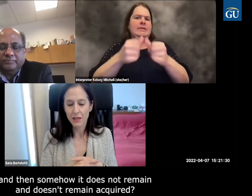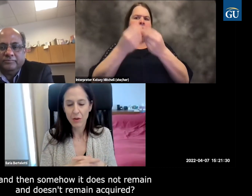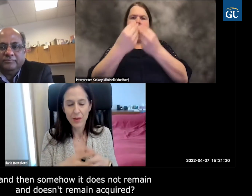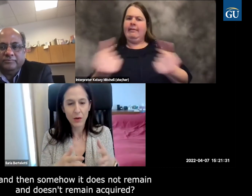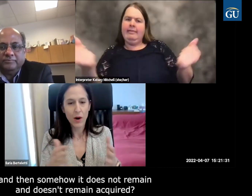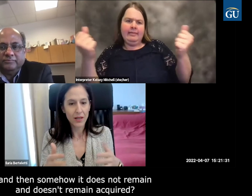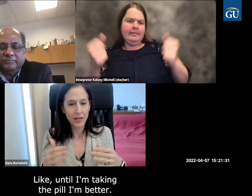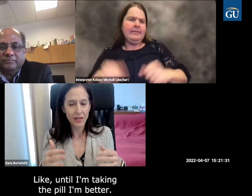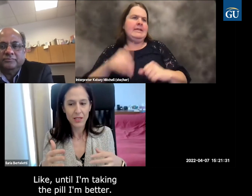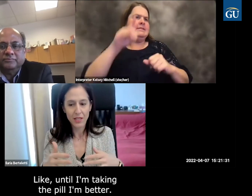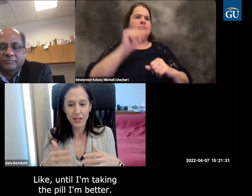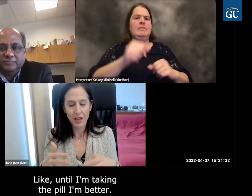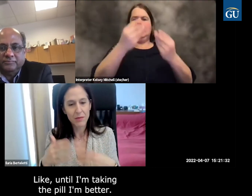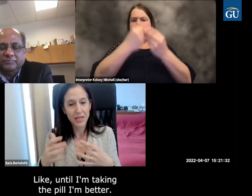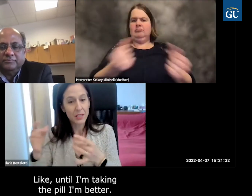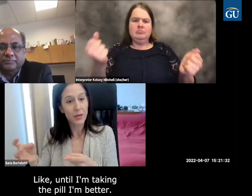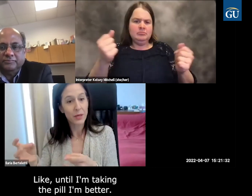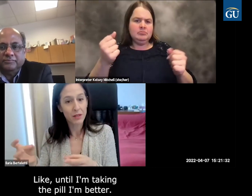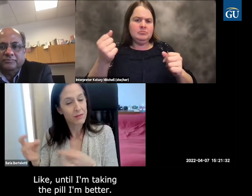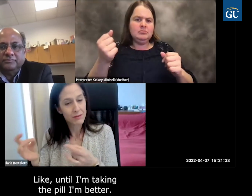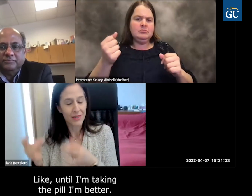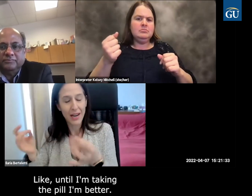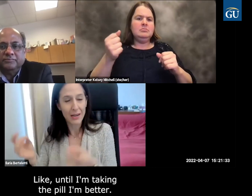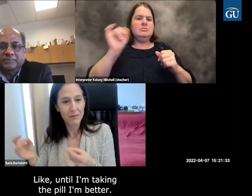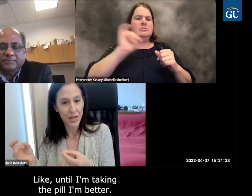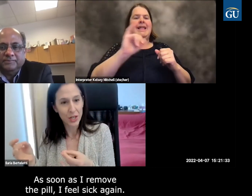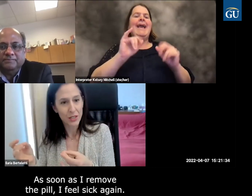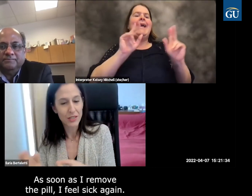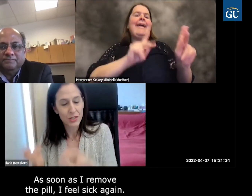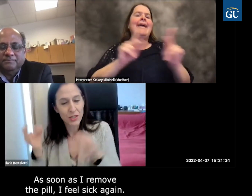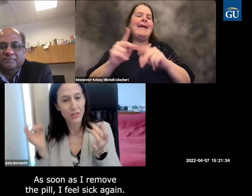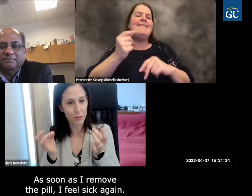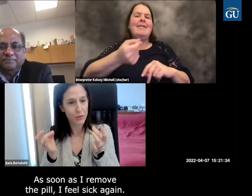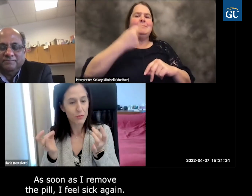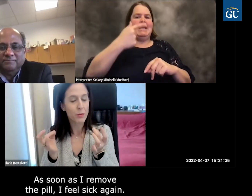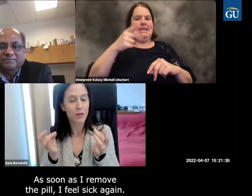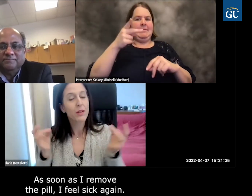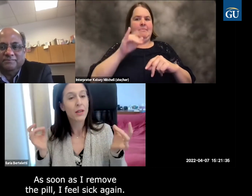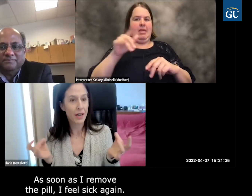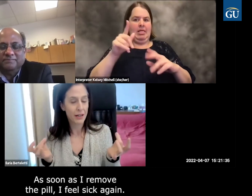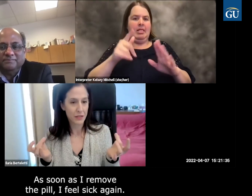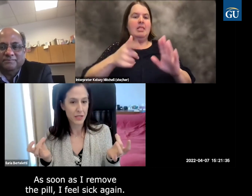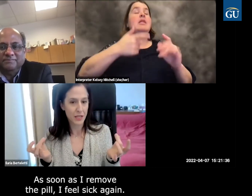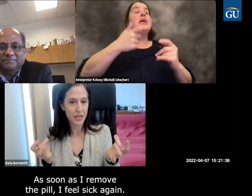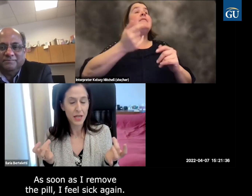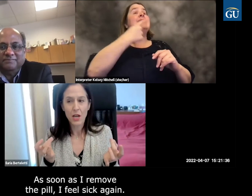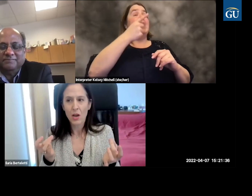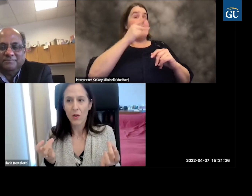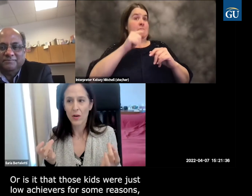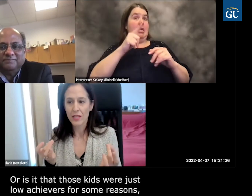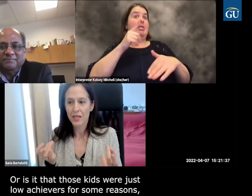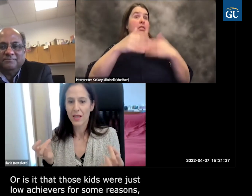remain acquired like until i'm taking the pill i'm better as soon as i remove